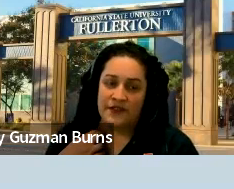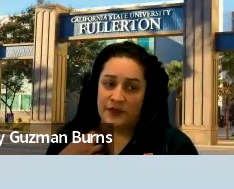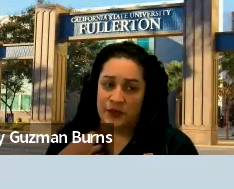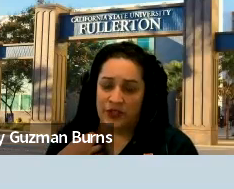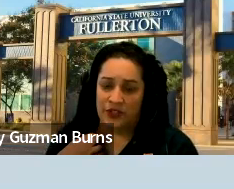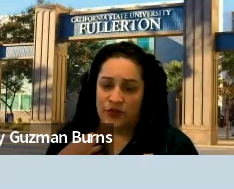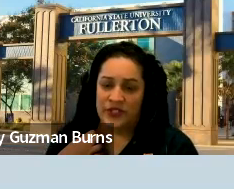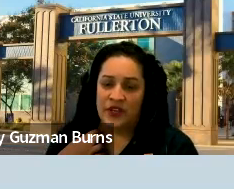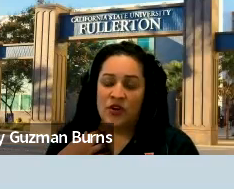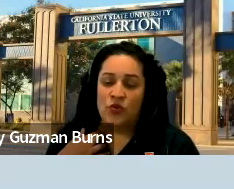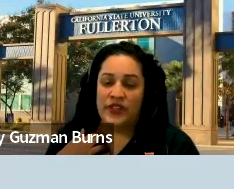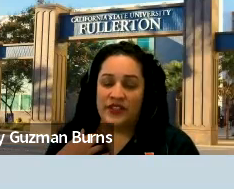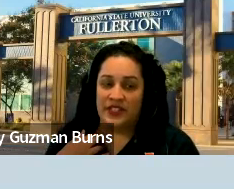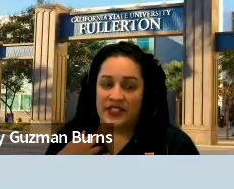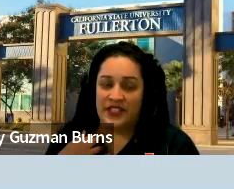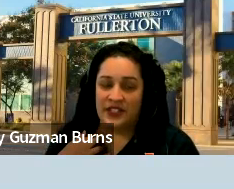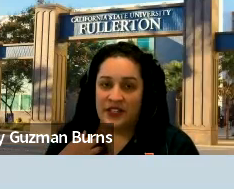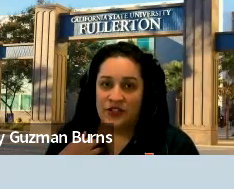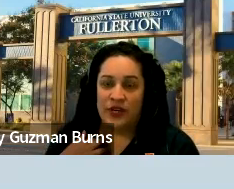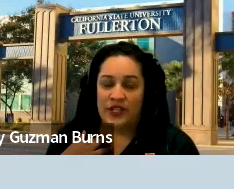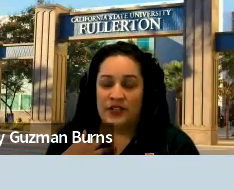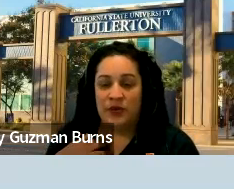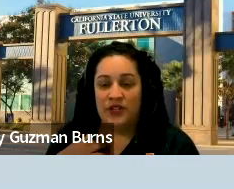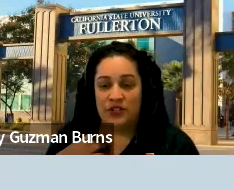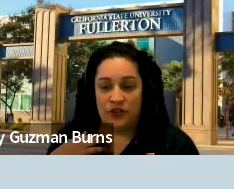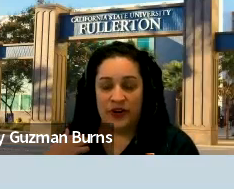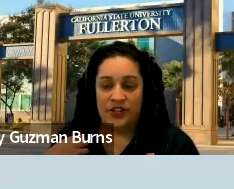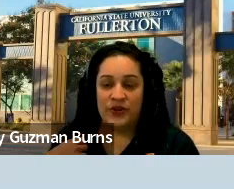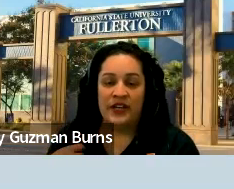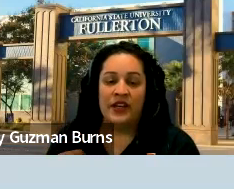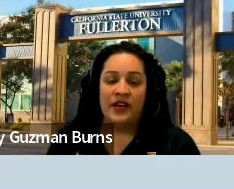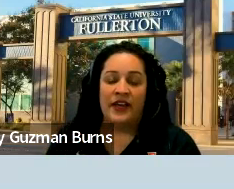The difference between the two is with see success, you get to keep it until you graduate,